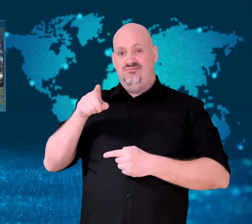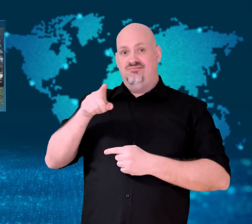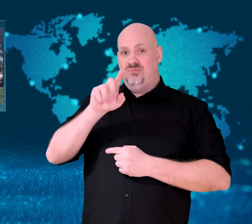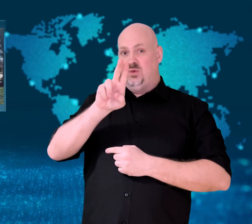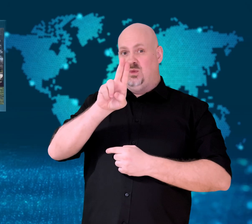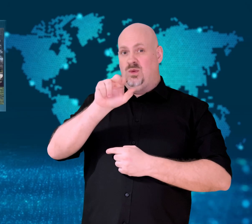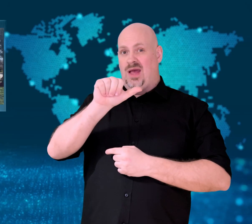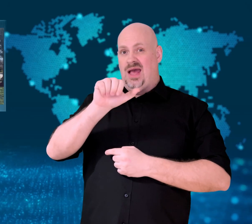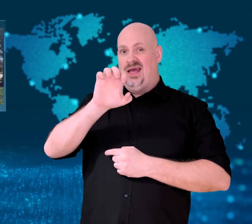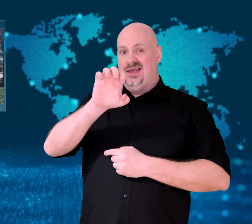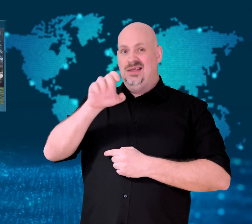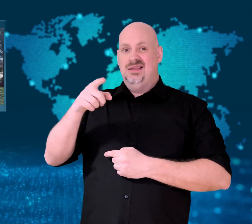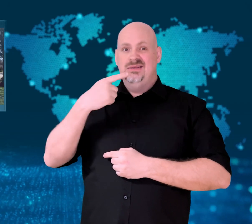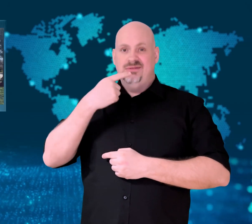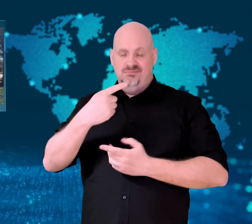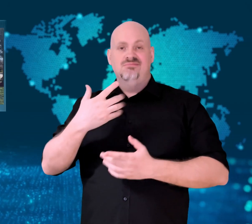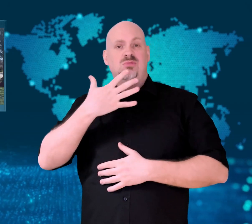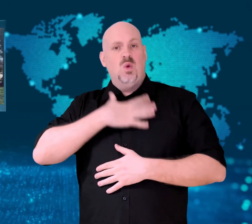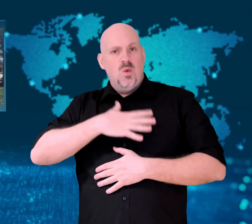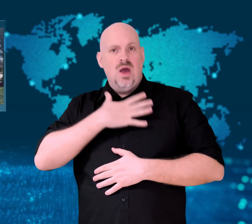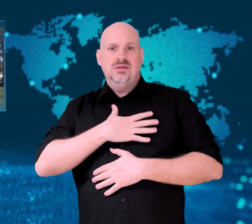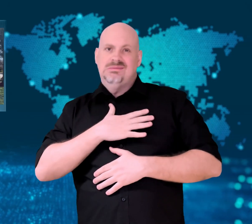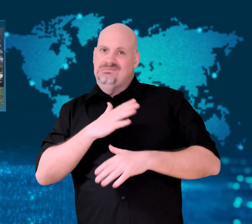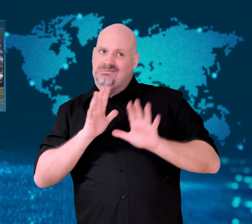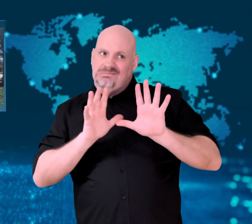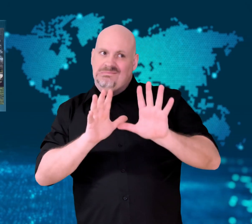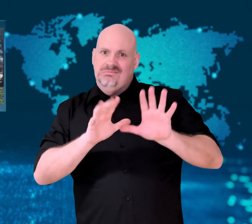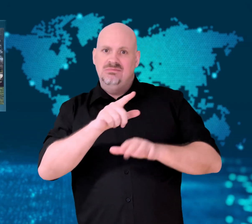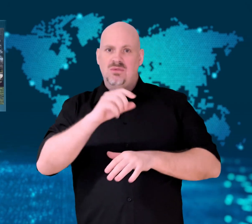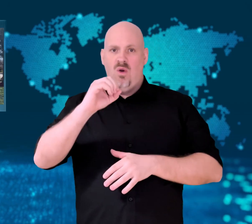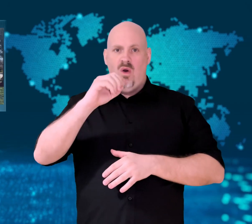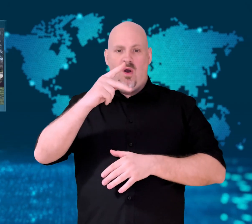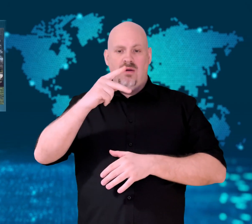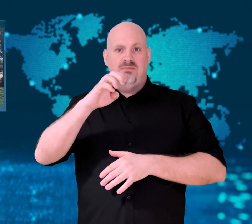would push OPEC to pump more oil.